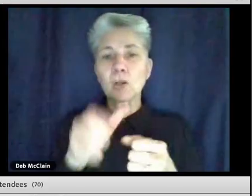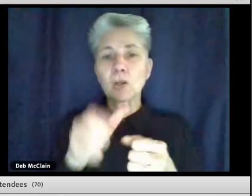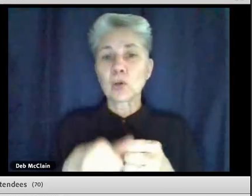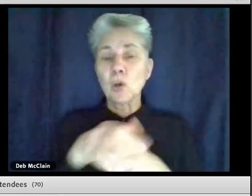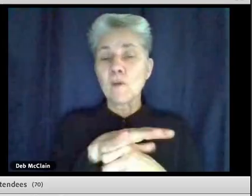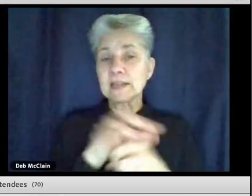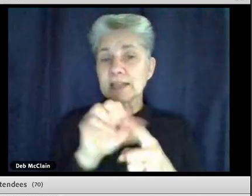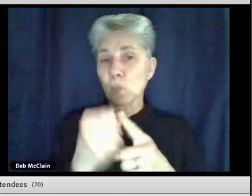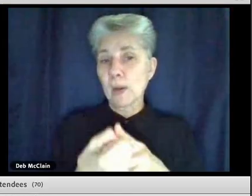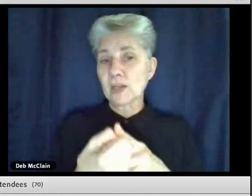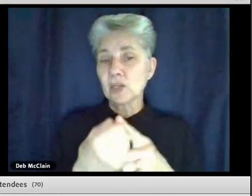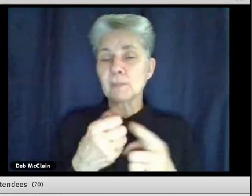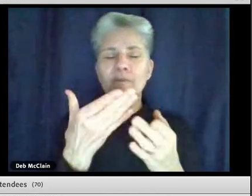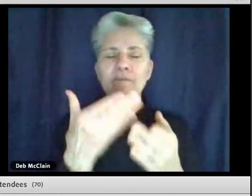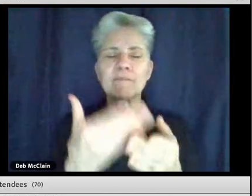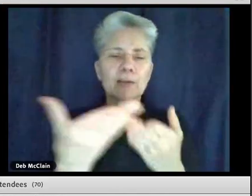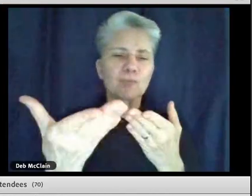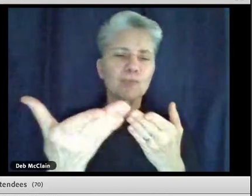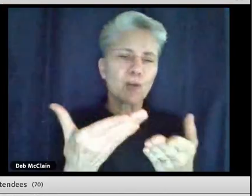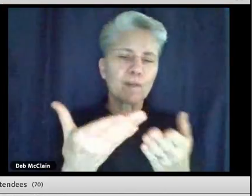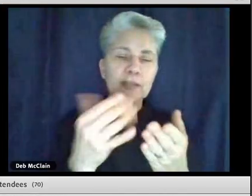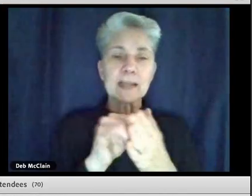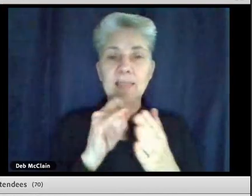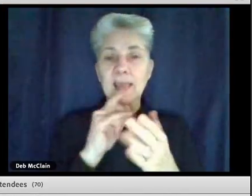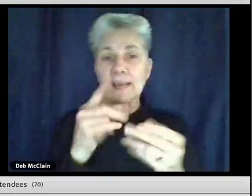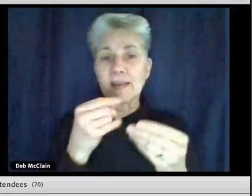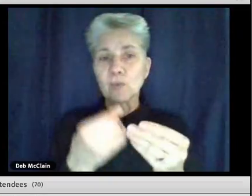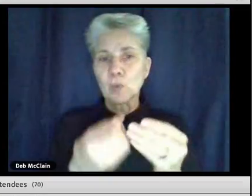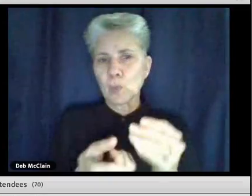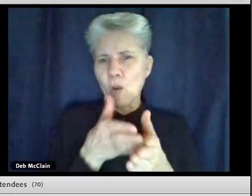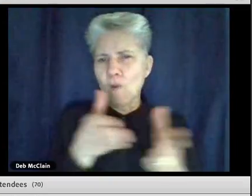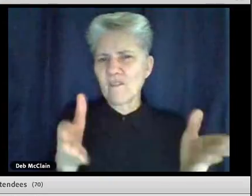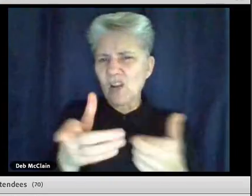During The COVID-19 Situation," and they've provided services, and they just kind of give you